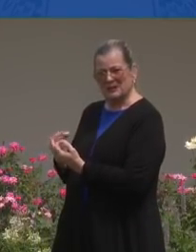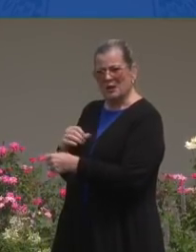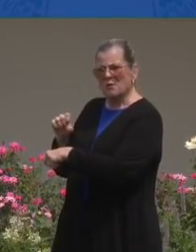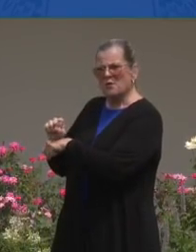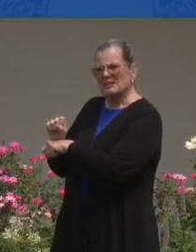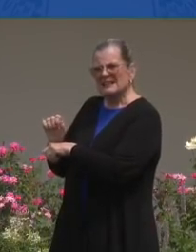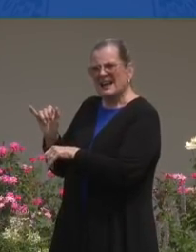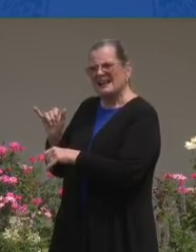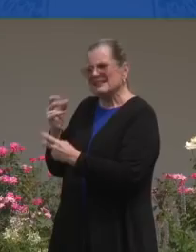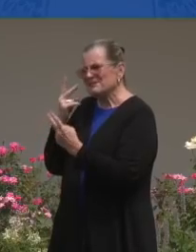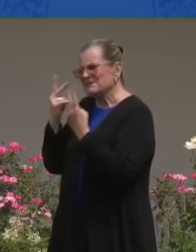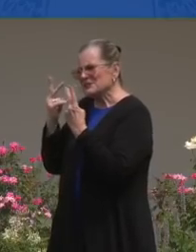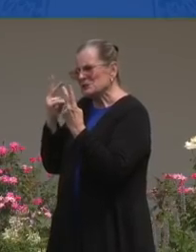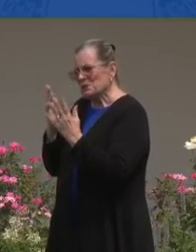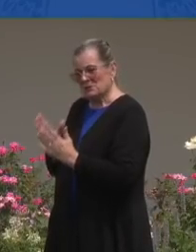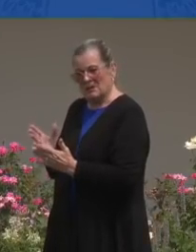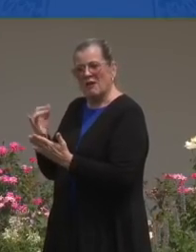which is actually across the street from here.